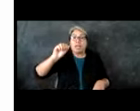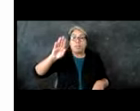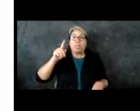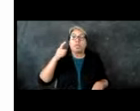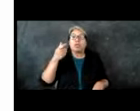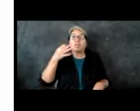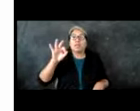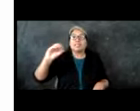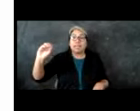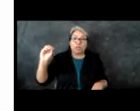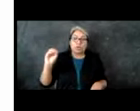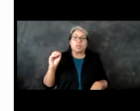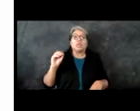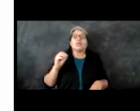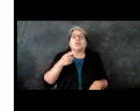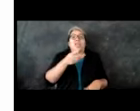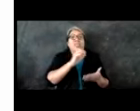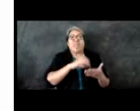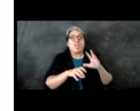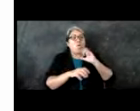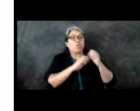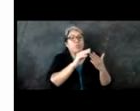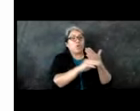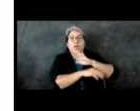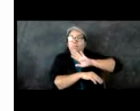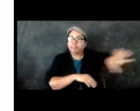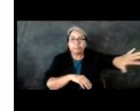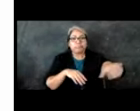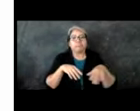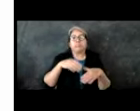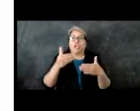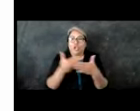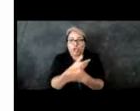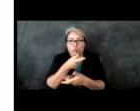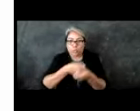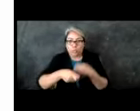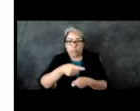cost is monthly. It restarts every month. Under AB 1900,